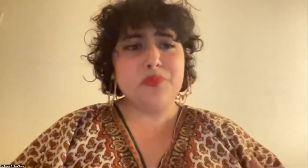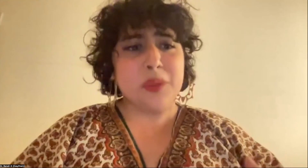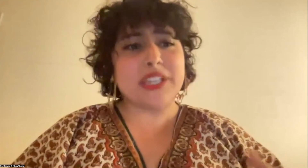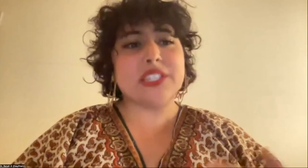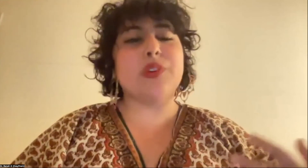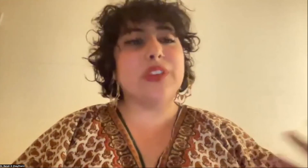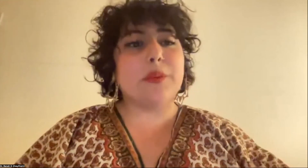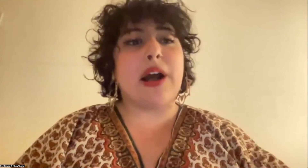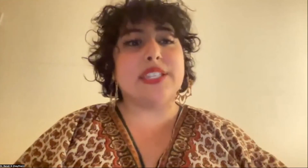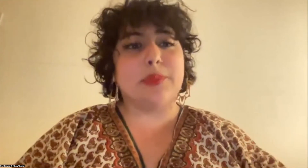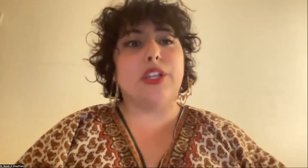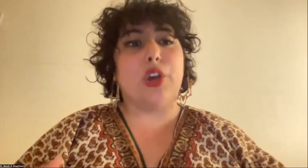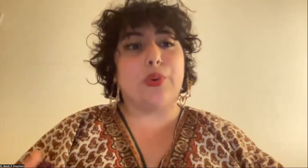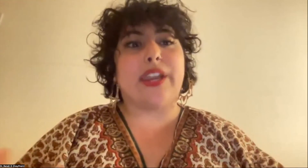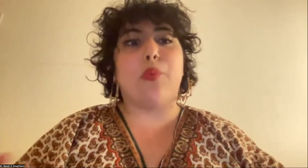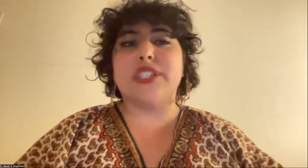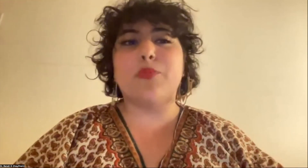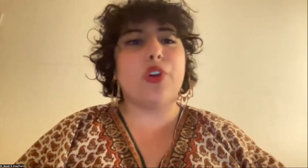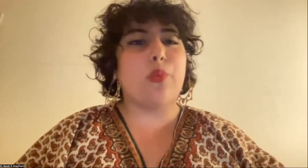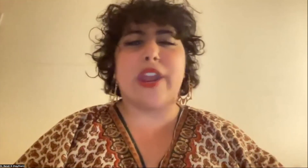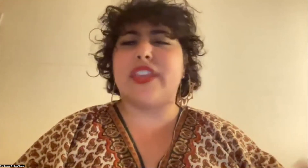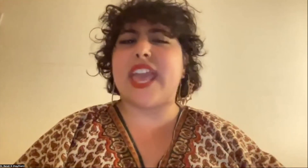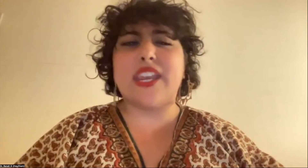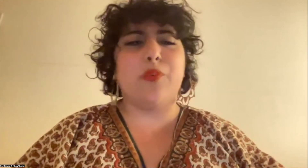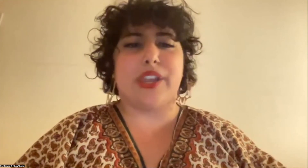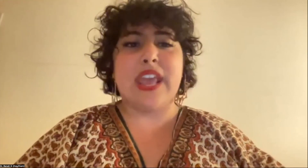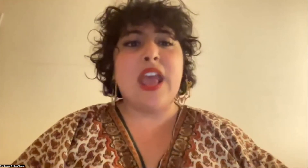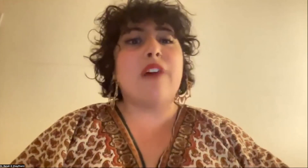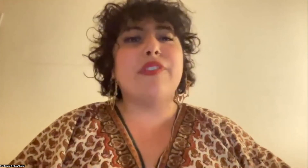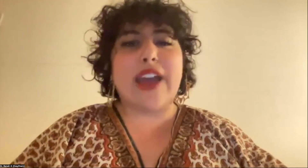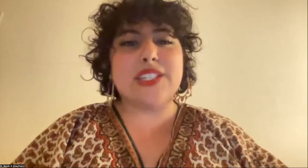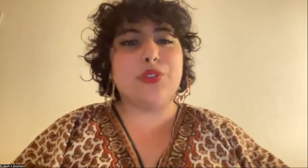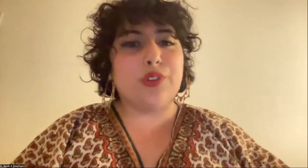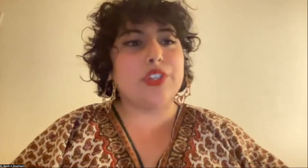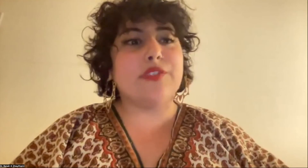because we feel impossibly alone and at once more aware than anyone knows of the vast universe of